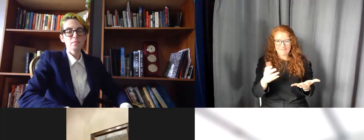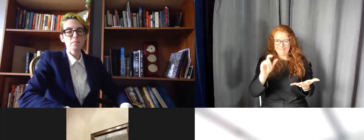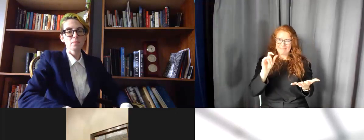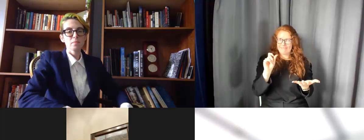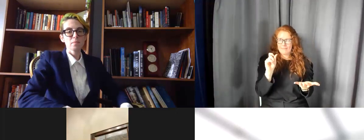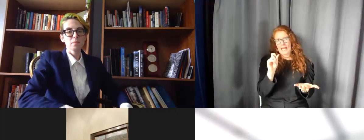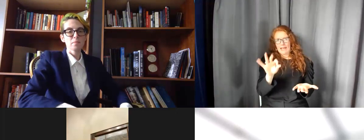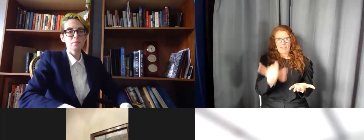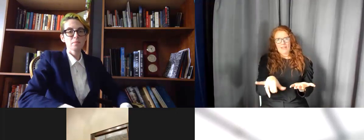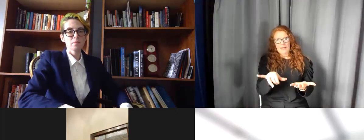Grace: and